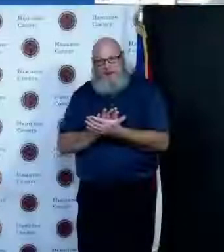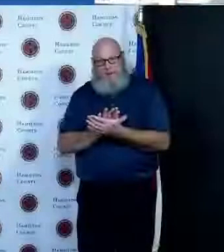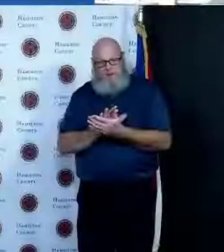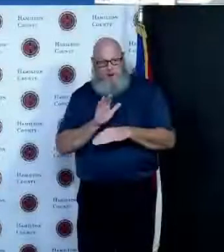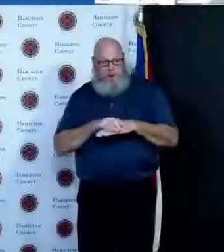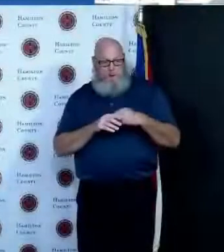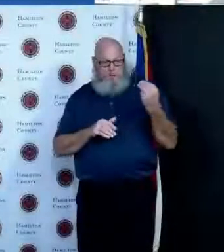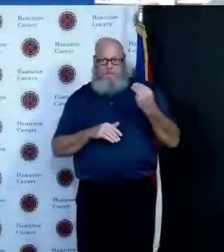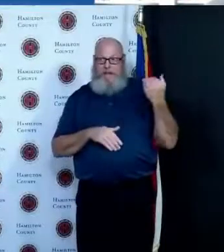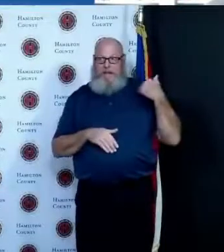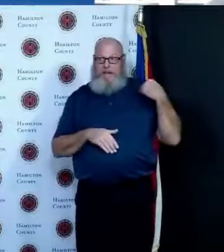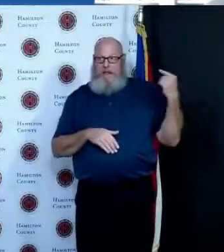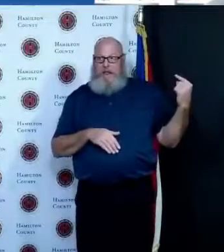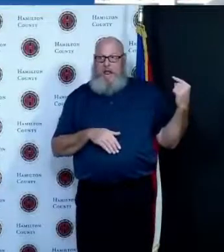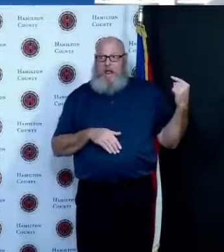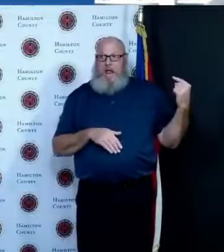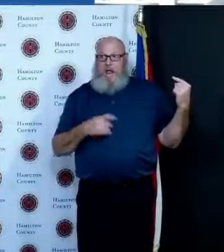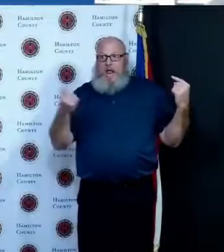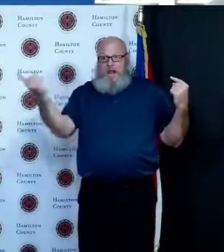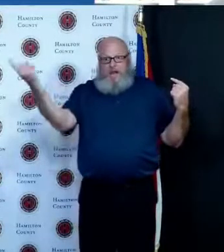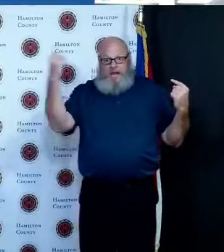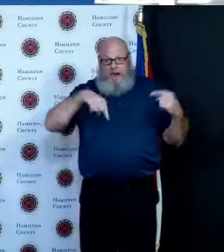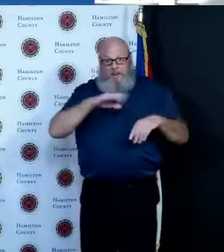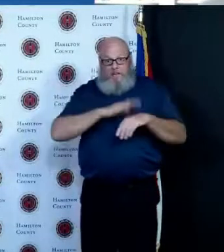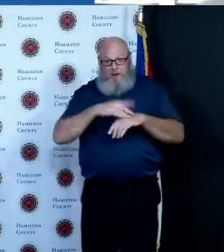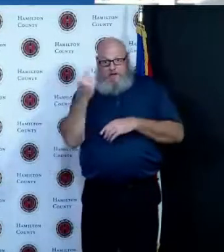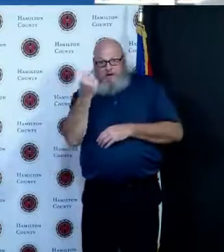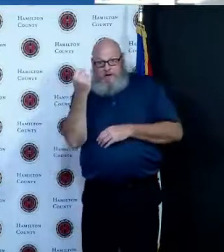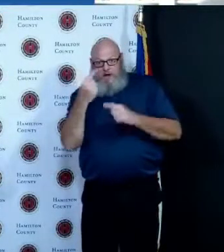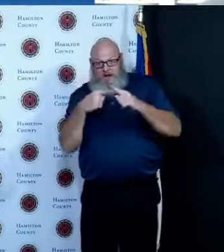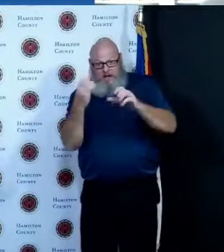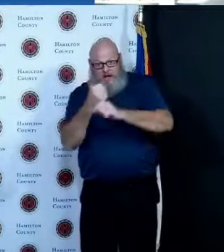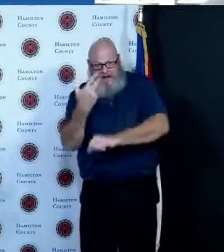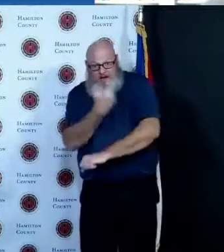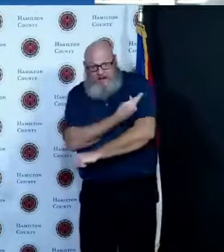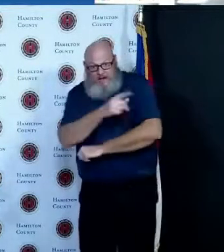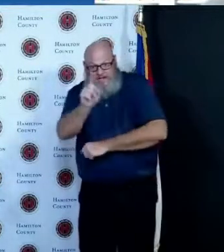unsure what day vaccines are coming and because we want to make sure we can schedule clinics we will